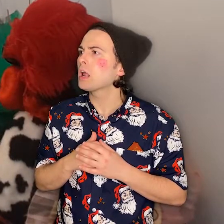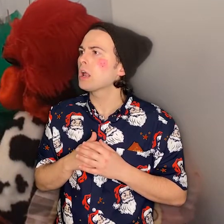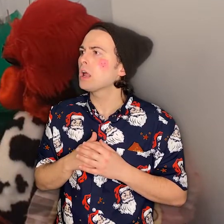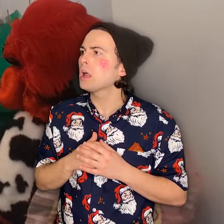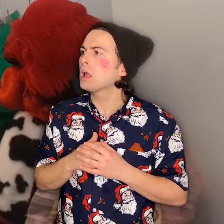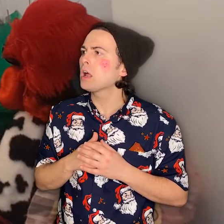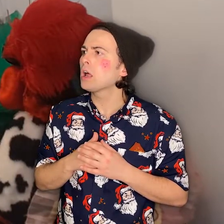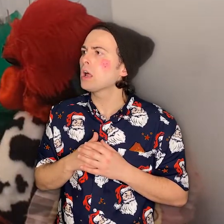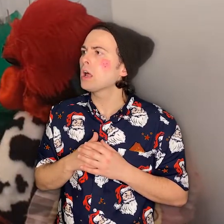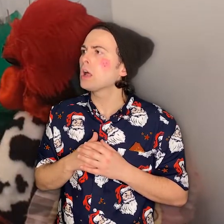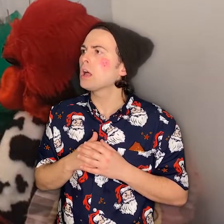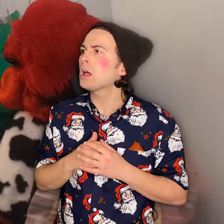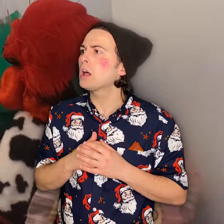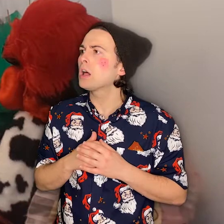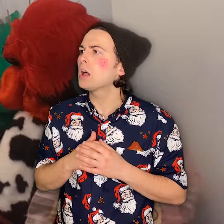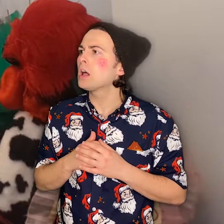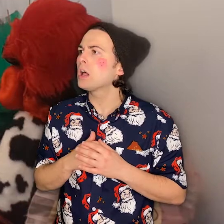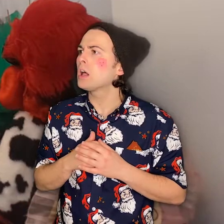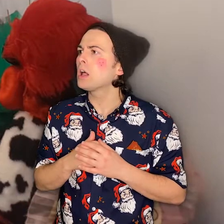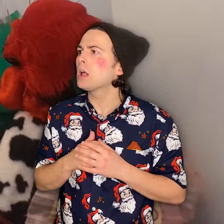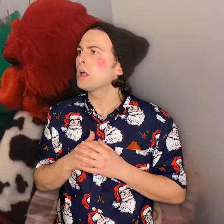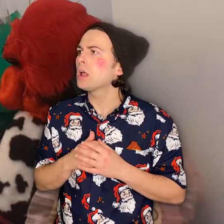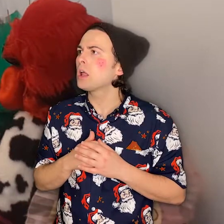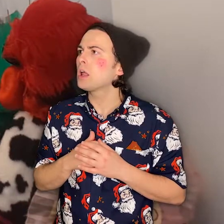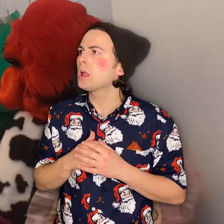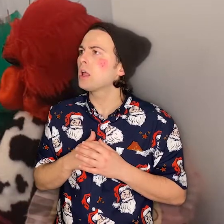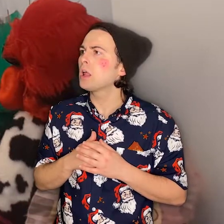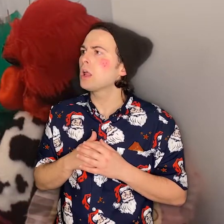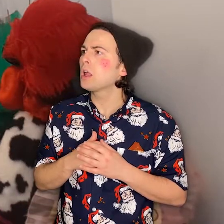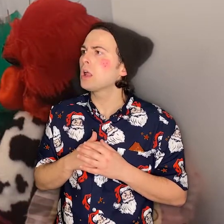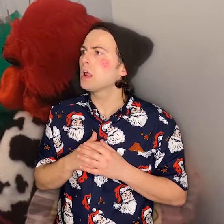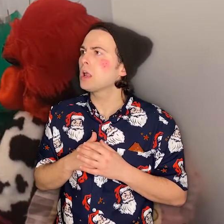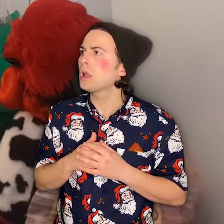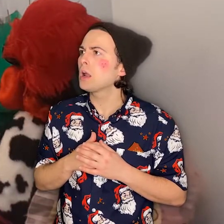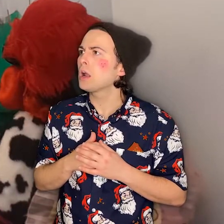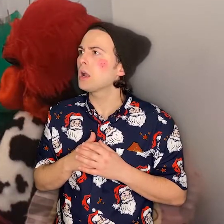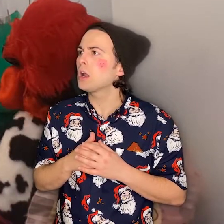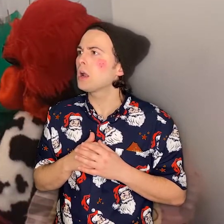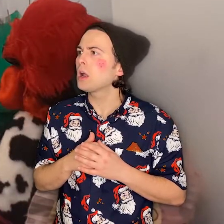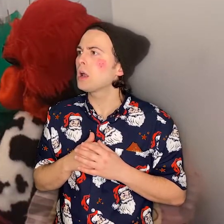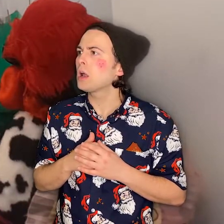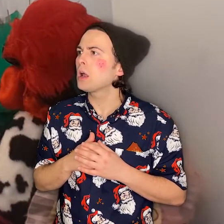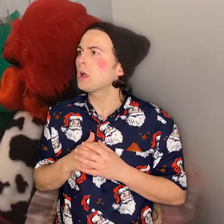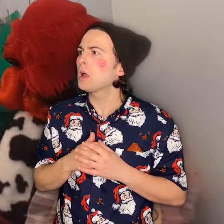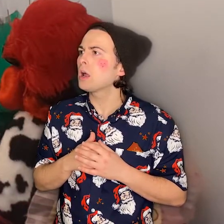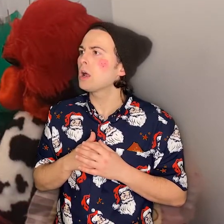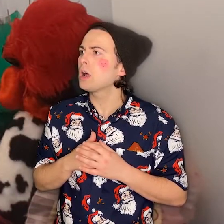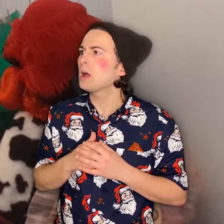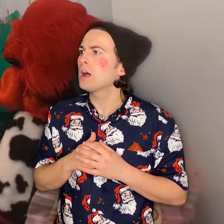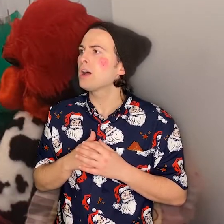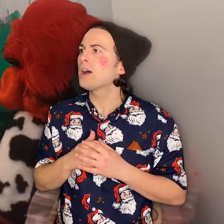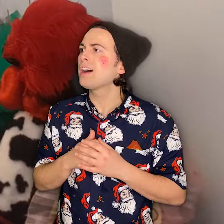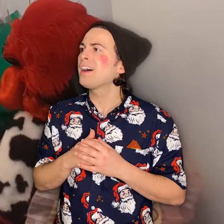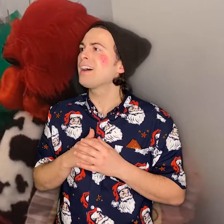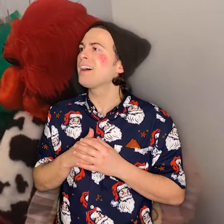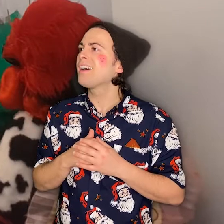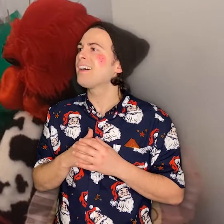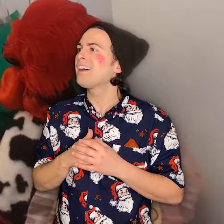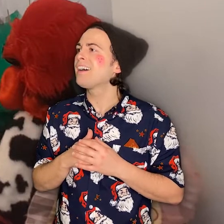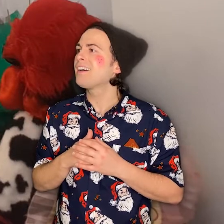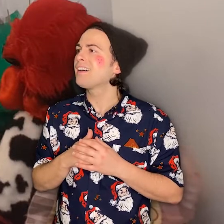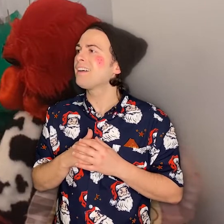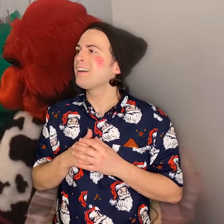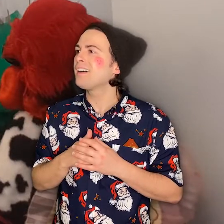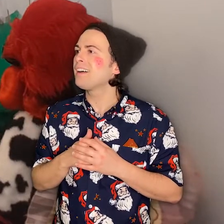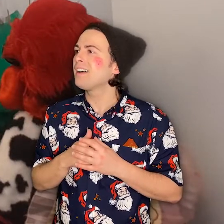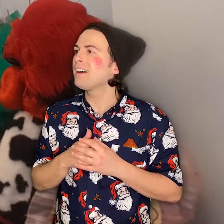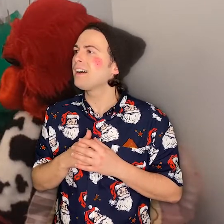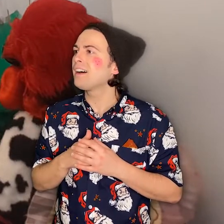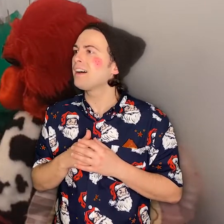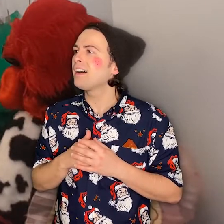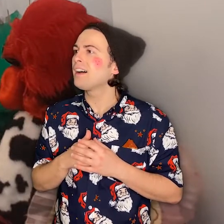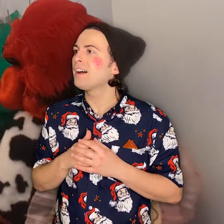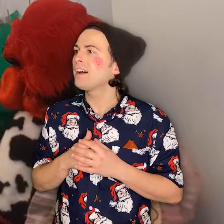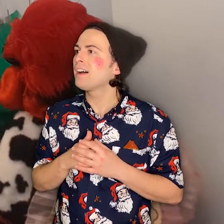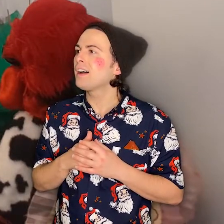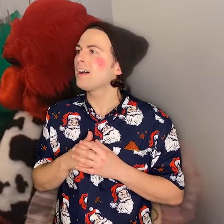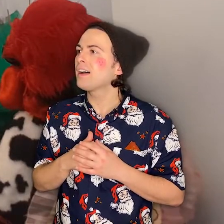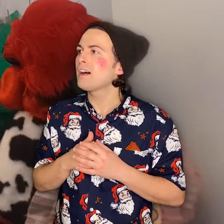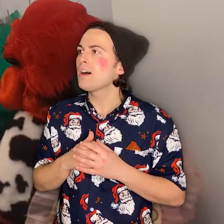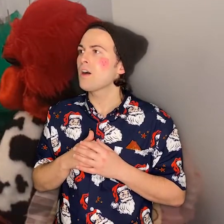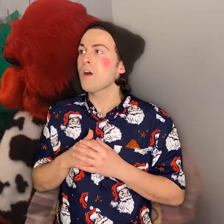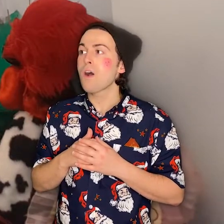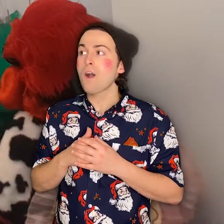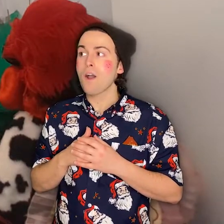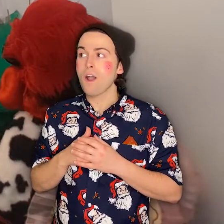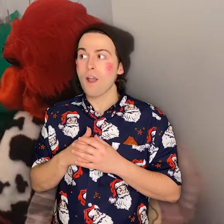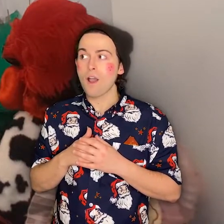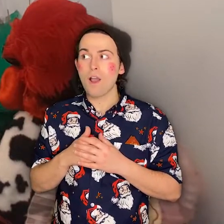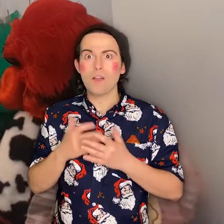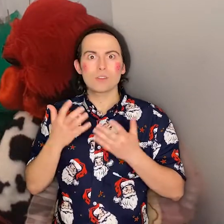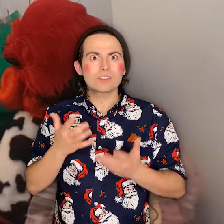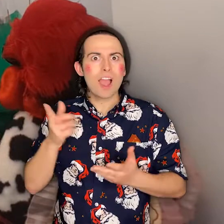The deluded we soul just hasn't got what it takes. My kindness knows no bounds though and I’ve taken her under my wing